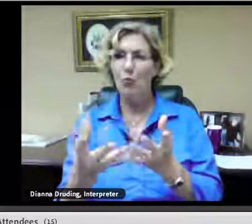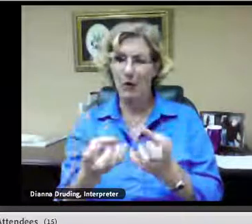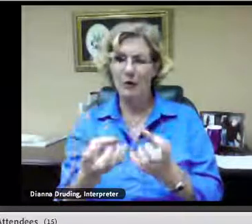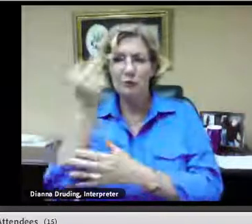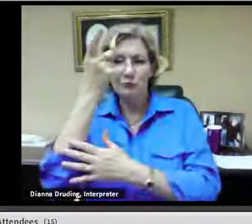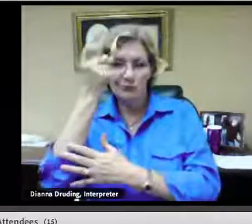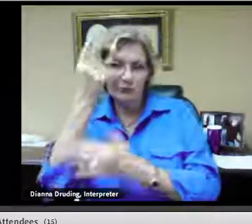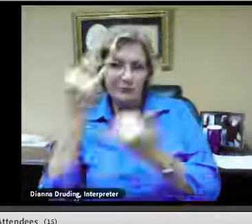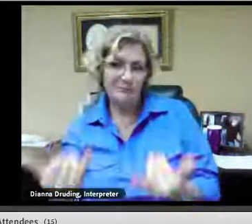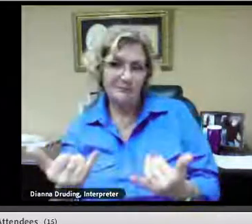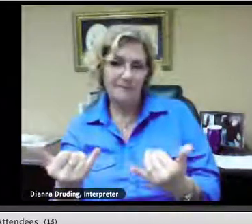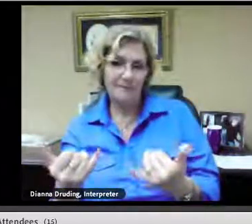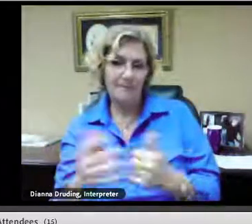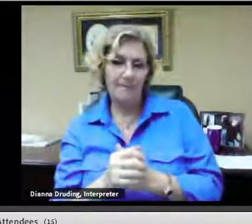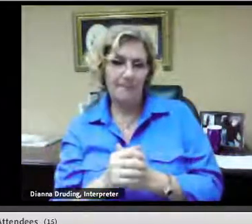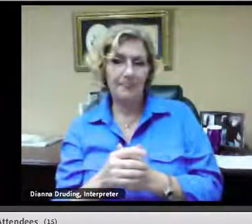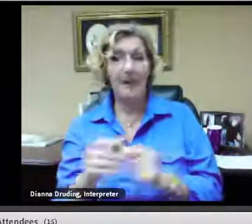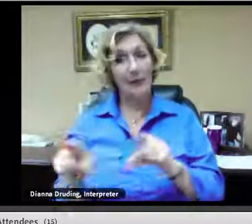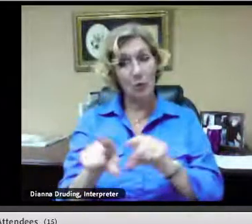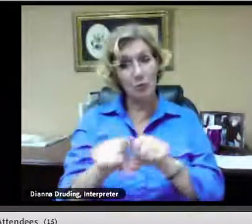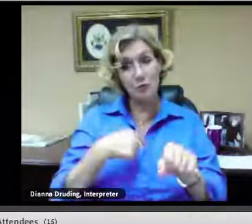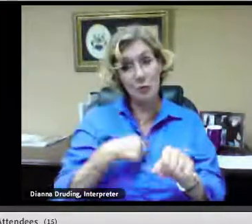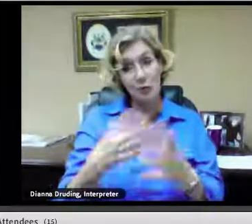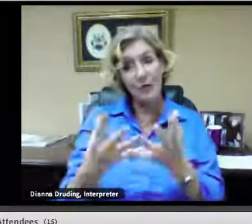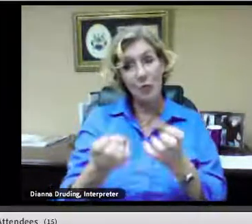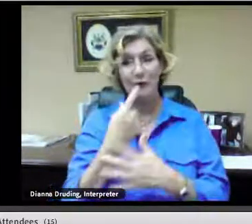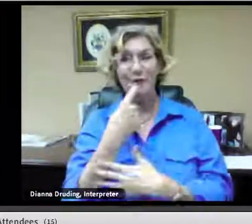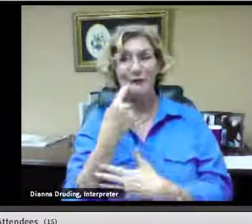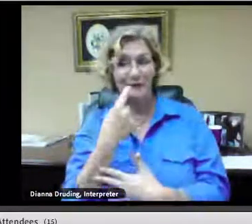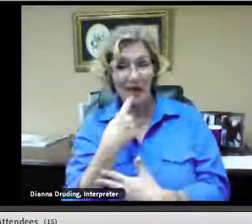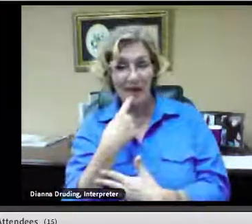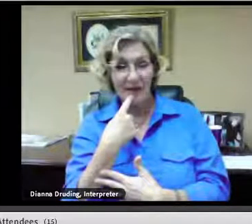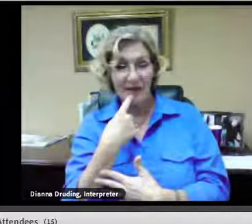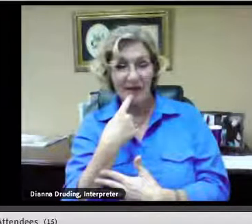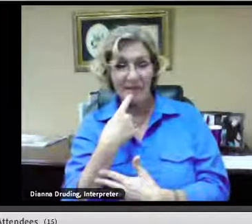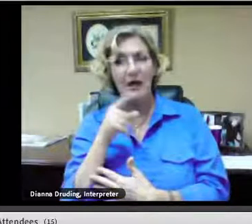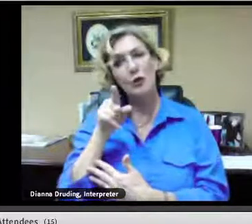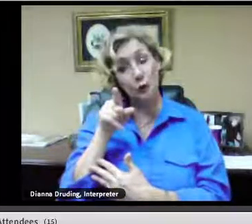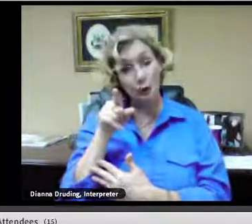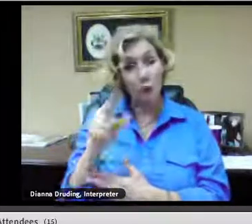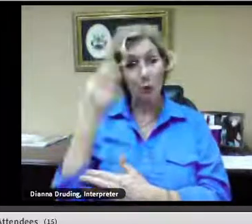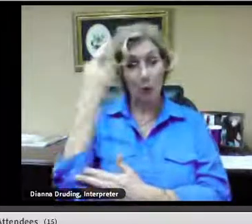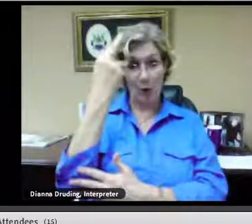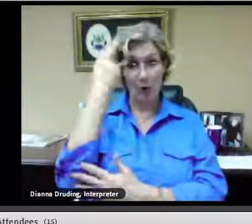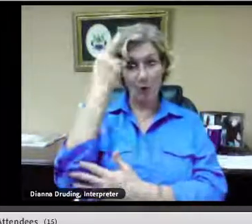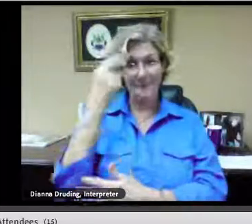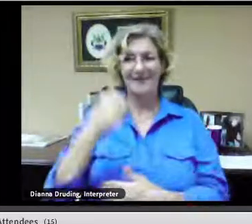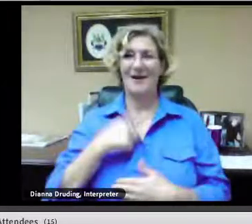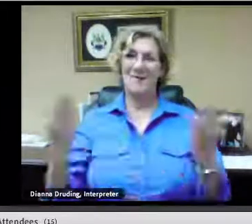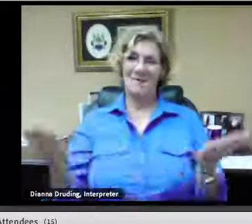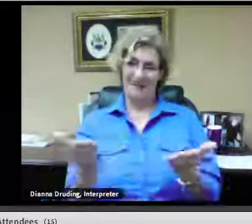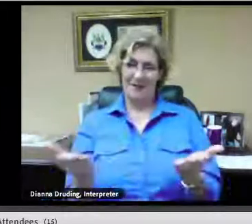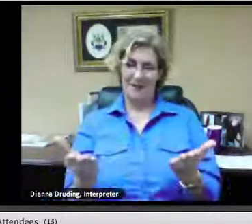And I also want to say that you are the reason I am here, so you're never interrupting me.